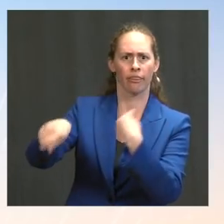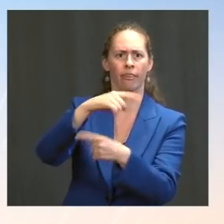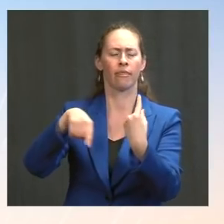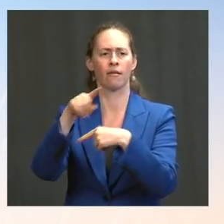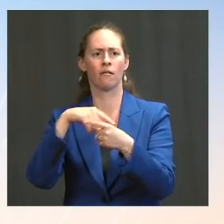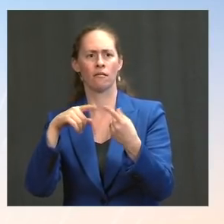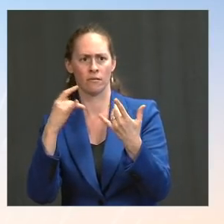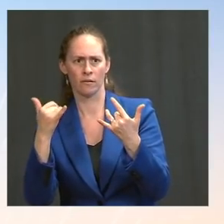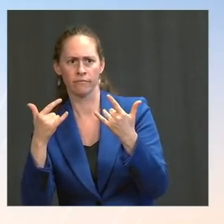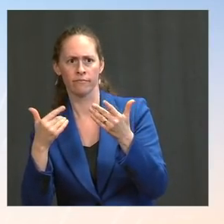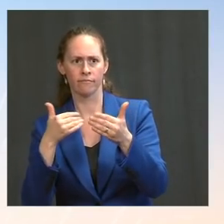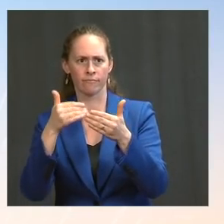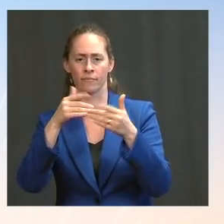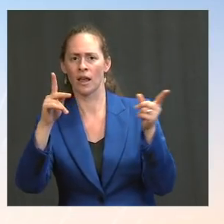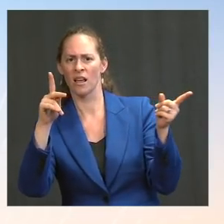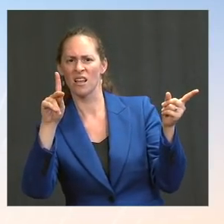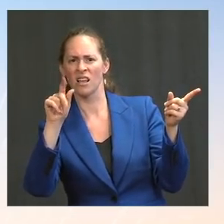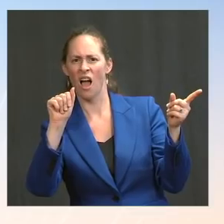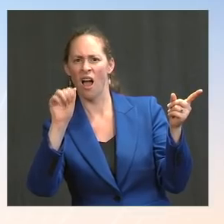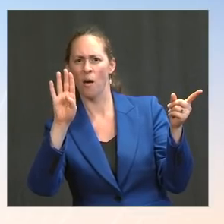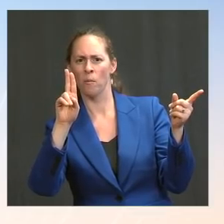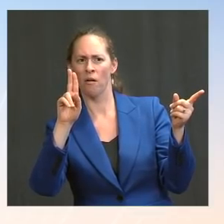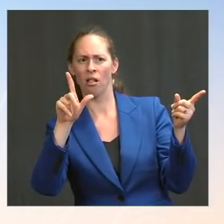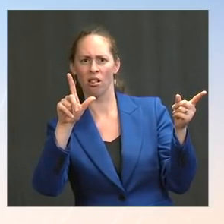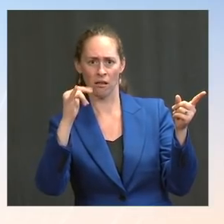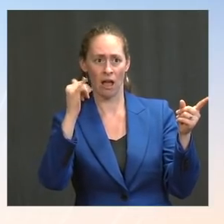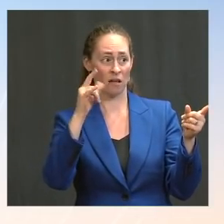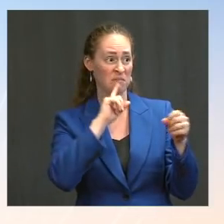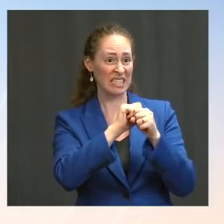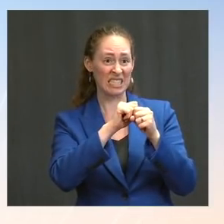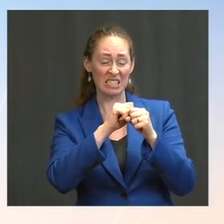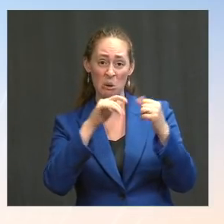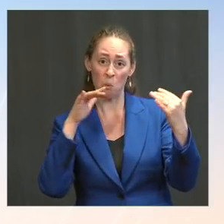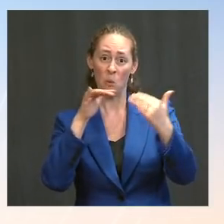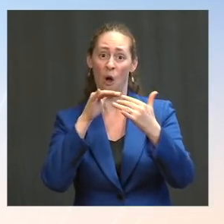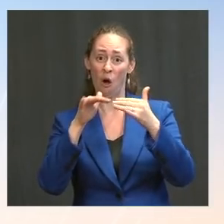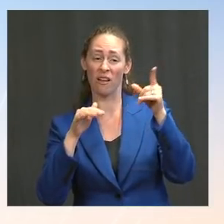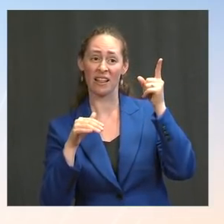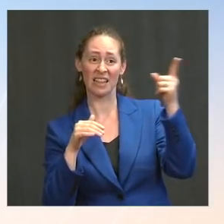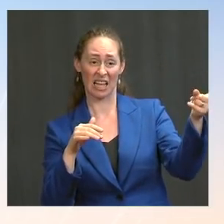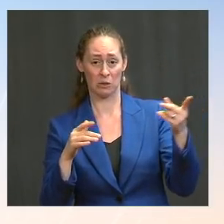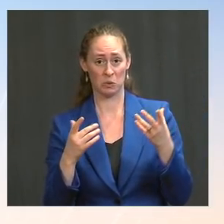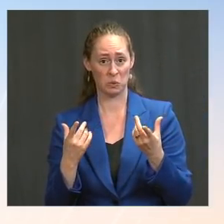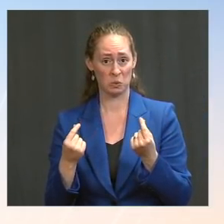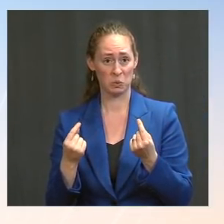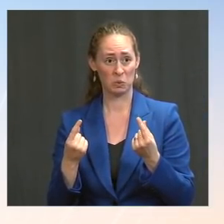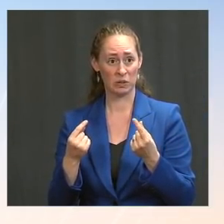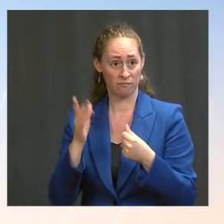if there is a bloodbath in Kabul, is there any circumstance where the U.S. is reconsidering, is thinking about sending troops back?